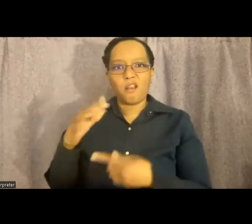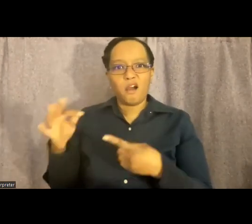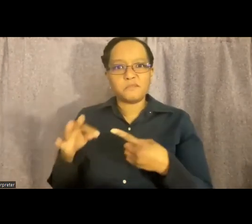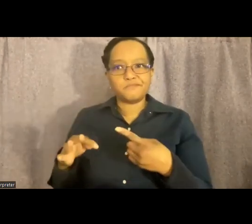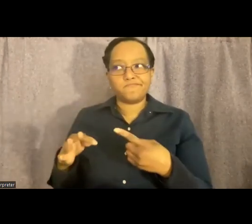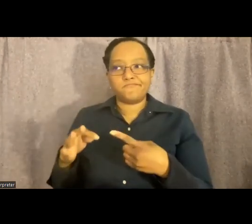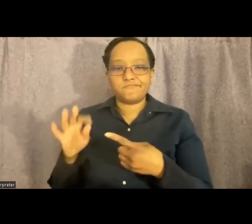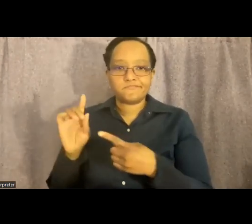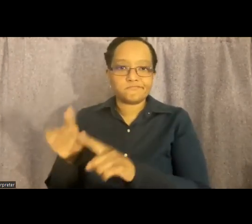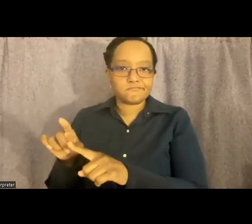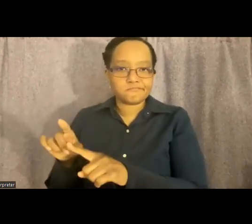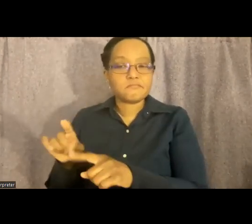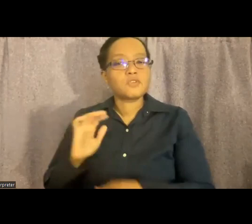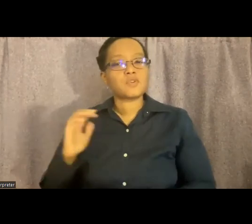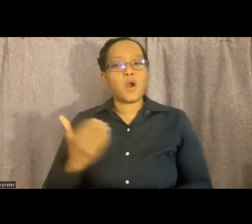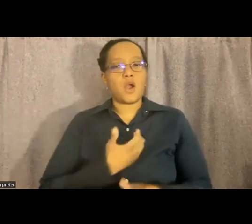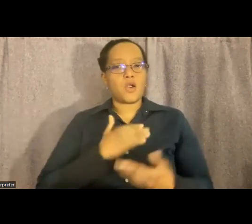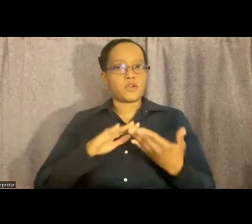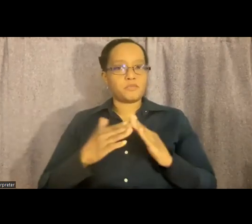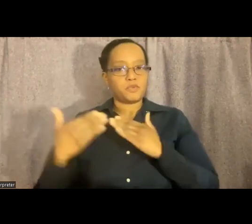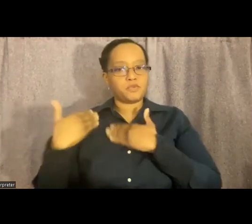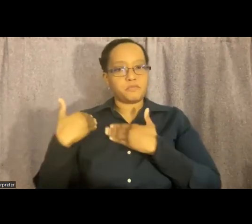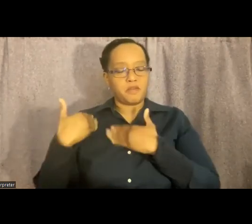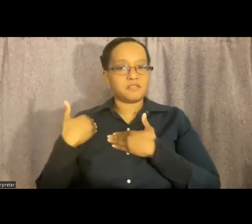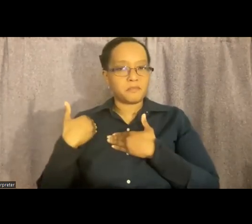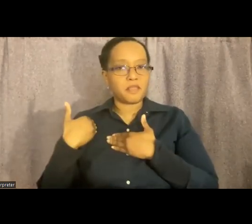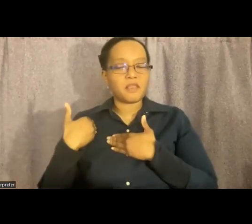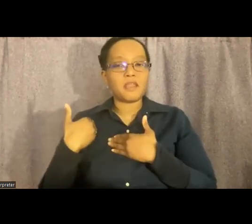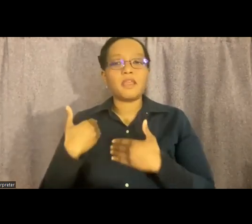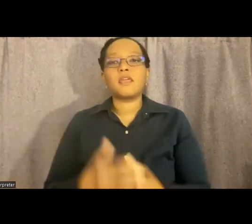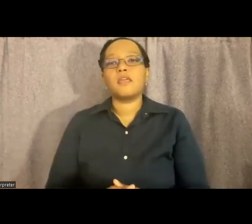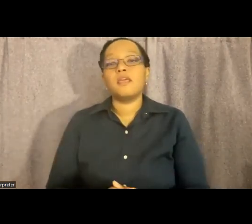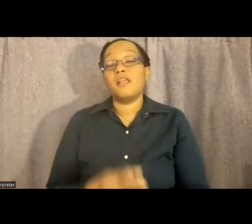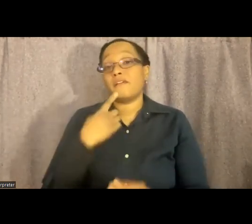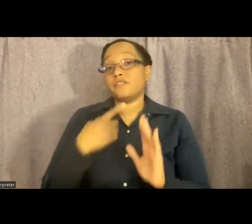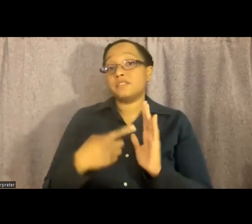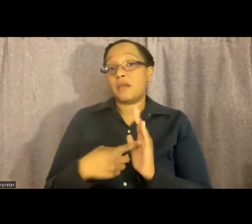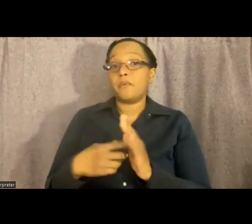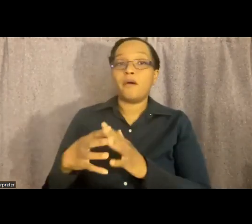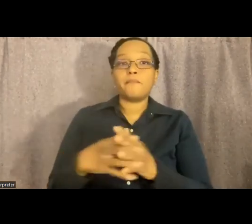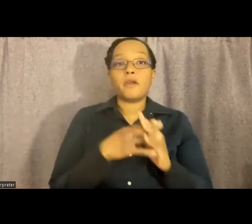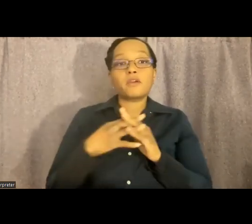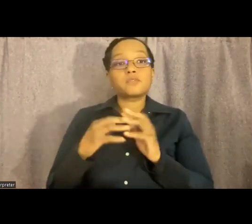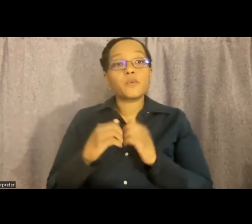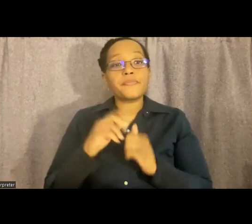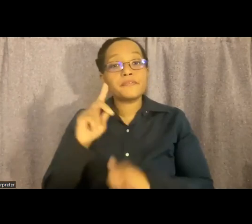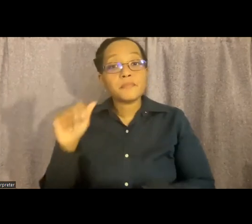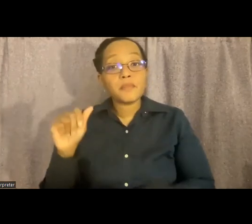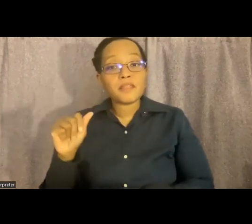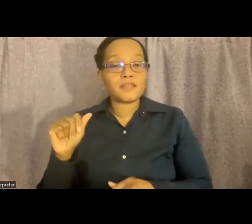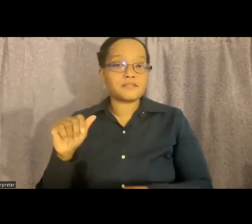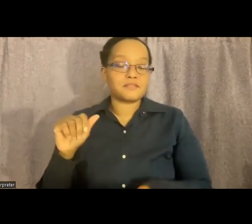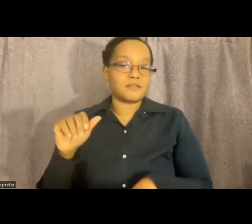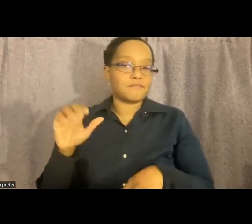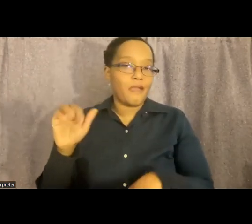It's our job as a community and mandated with the Americans with disability act is that